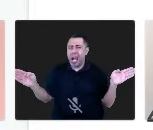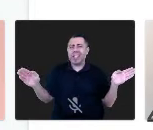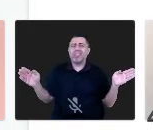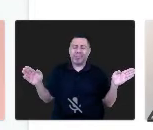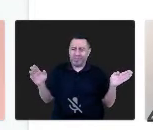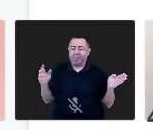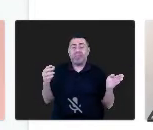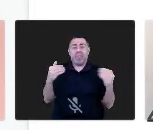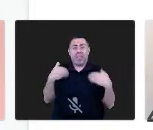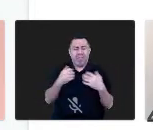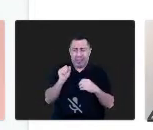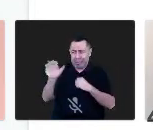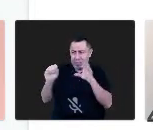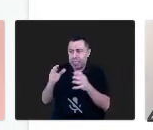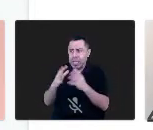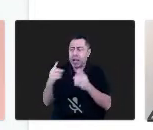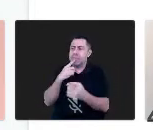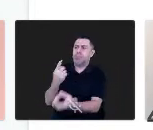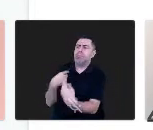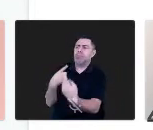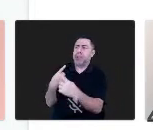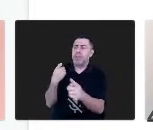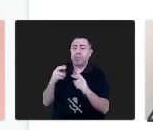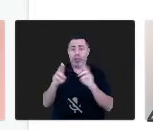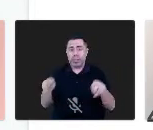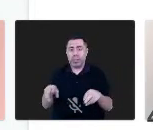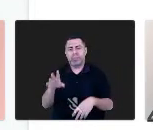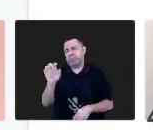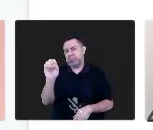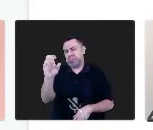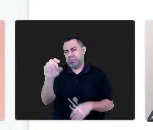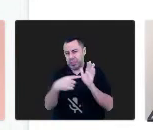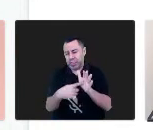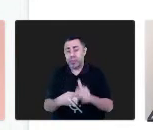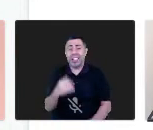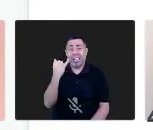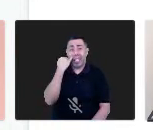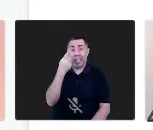number is if you're sending out 10 resumes you want at least one to two callbacks from that right